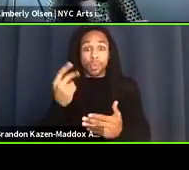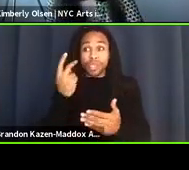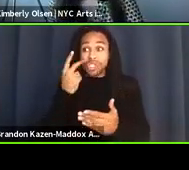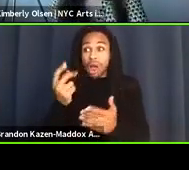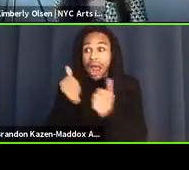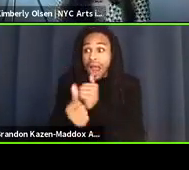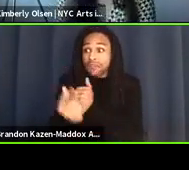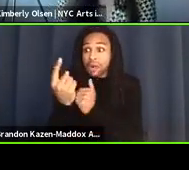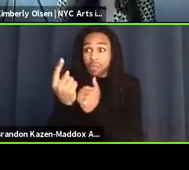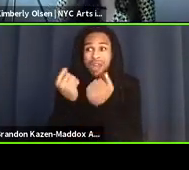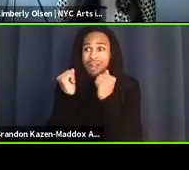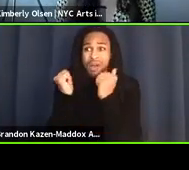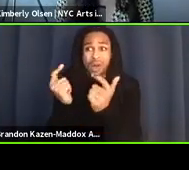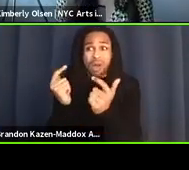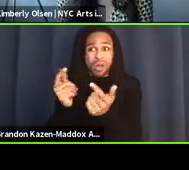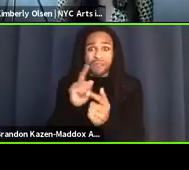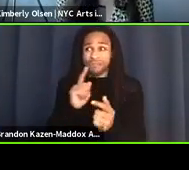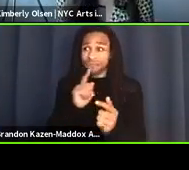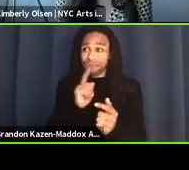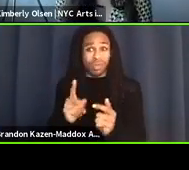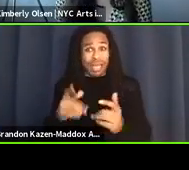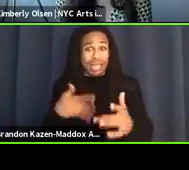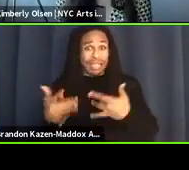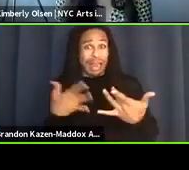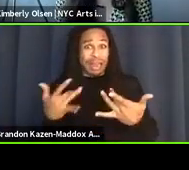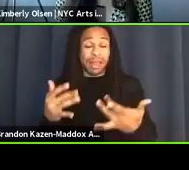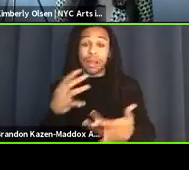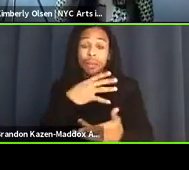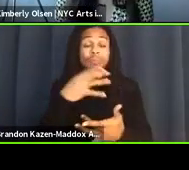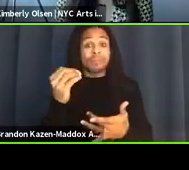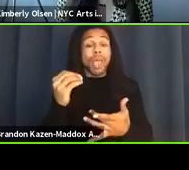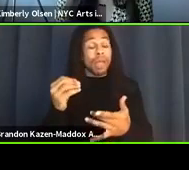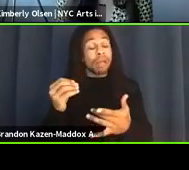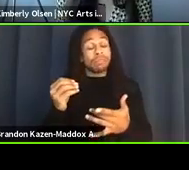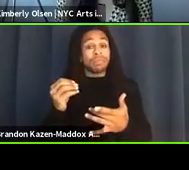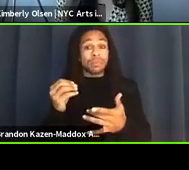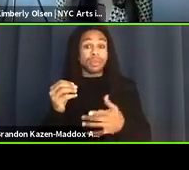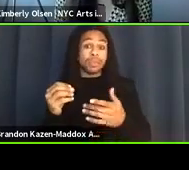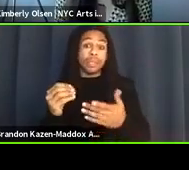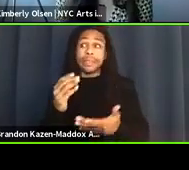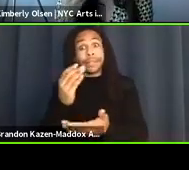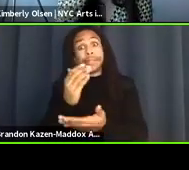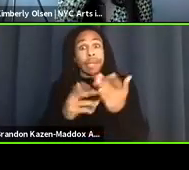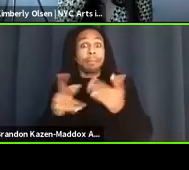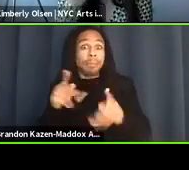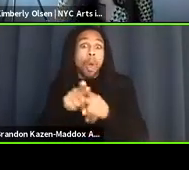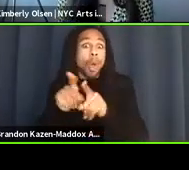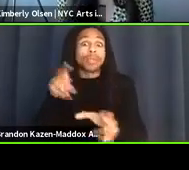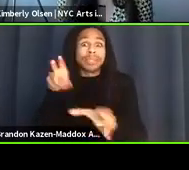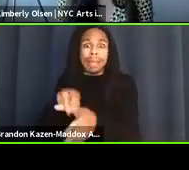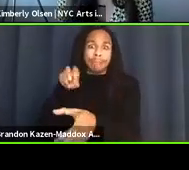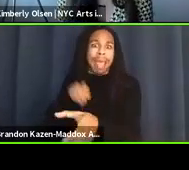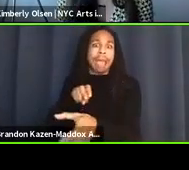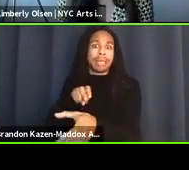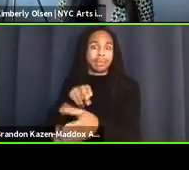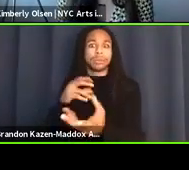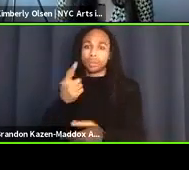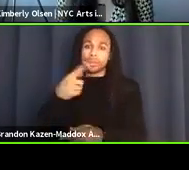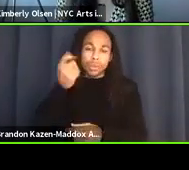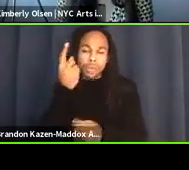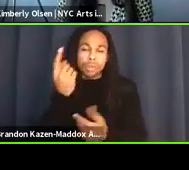ways, people who maybe had not had an opportunity to show digital expertise or online programming